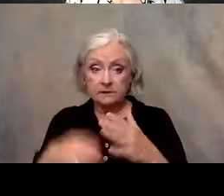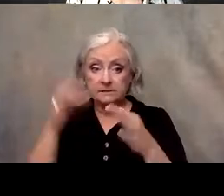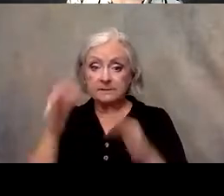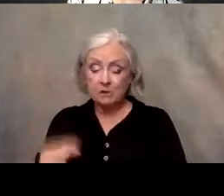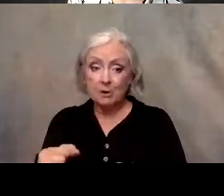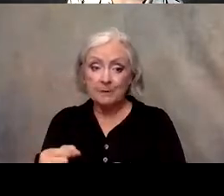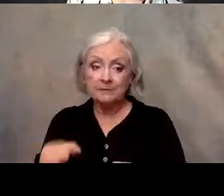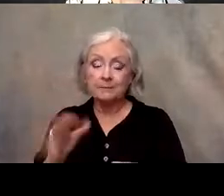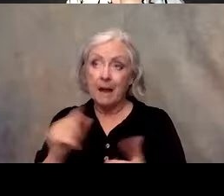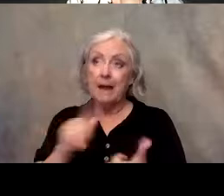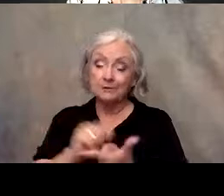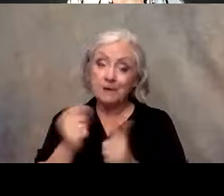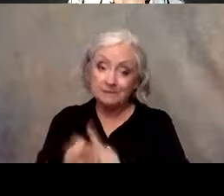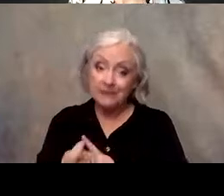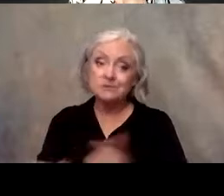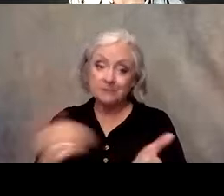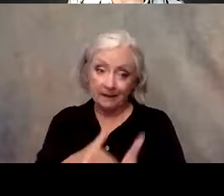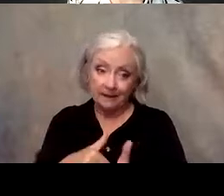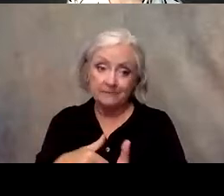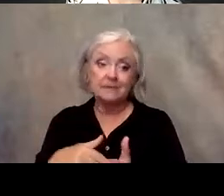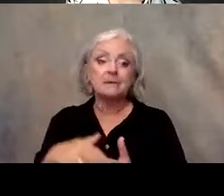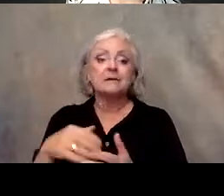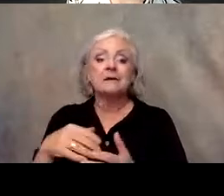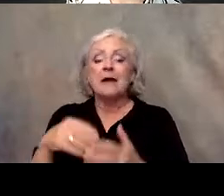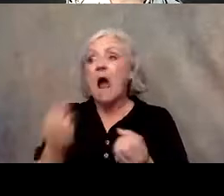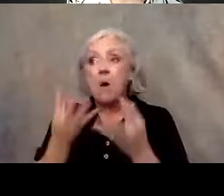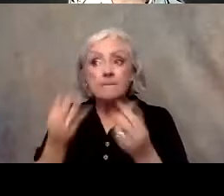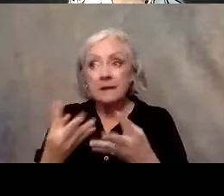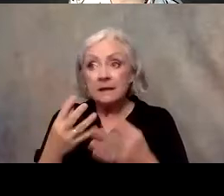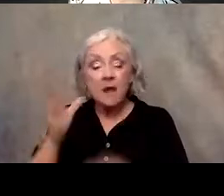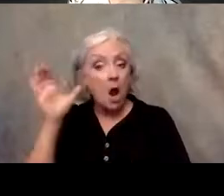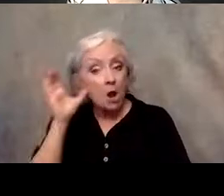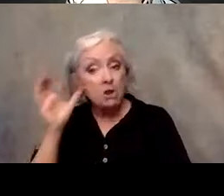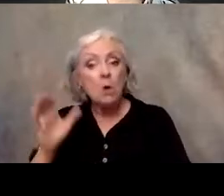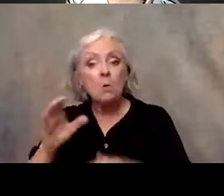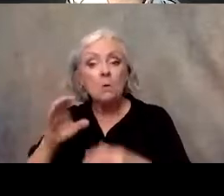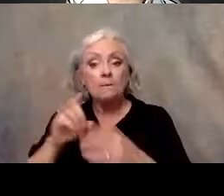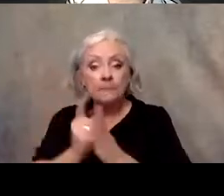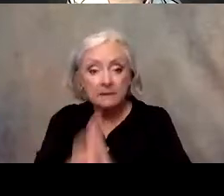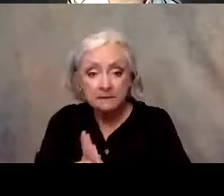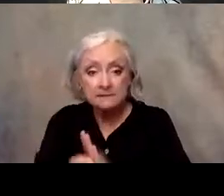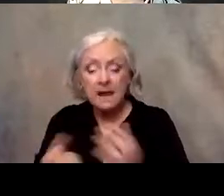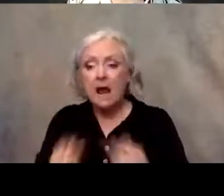translation, as well as the number of audio minutes, the number of revisions that might need to be completed